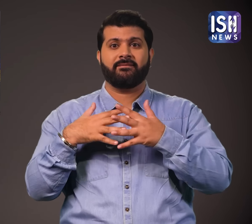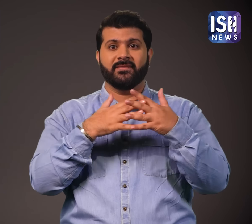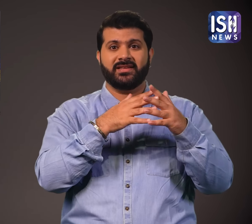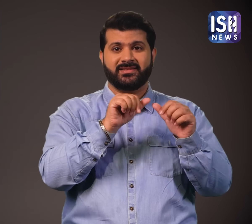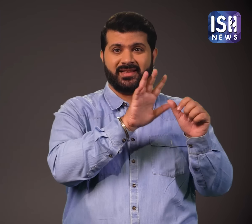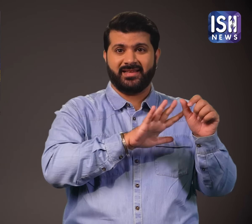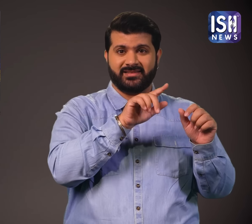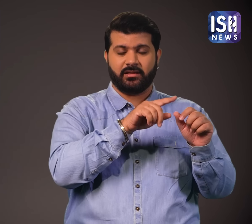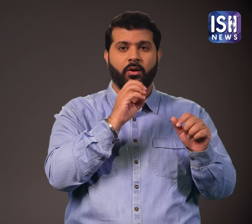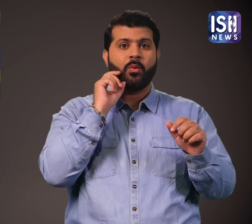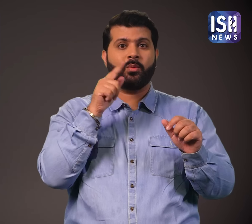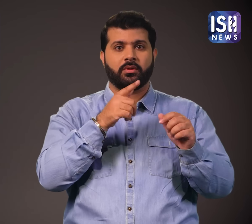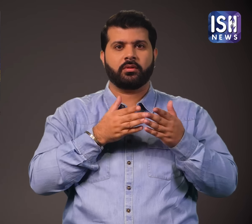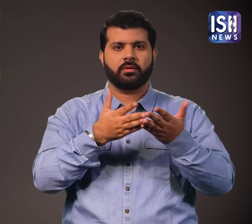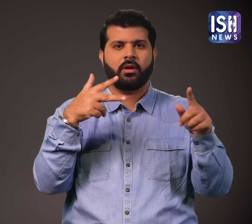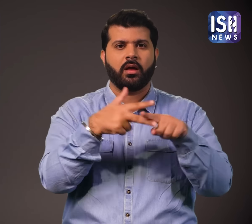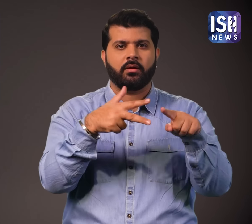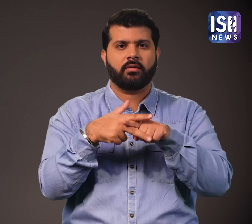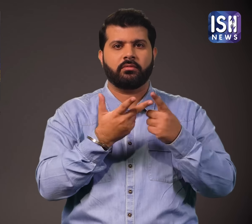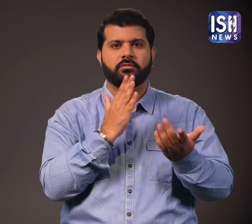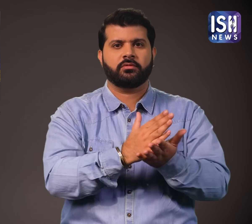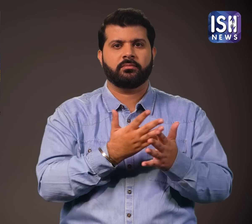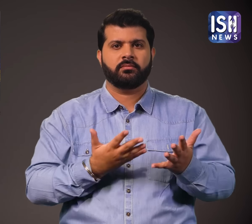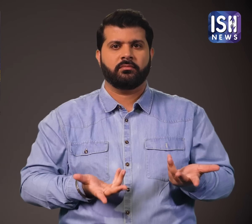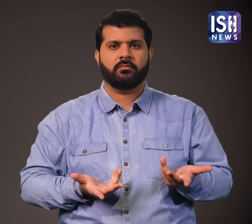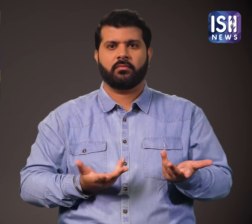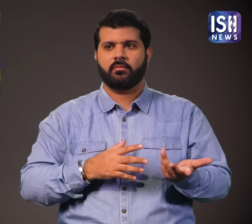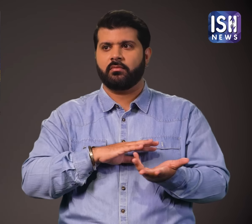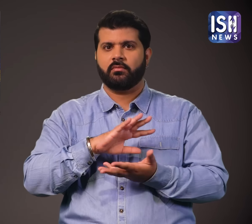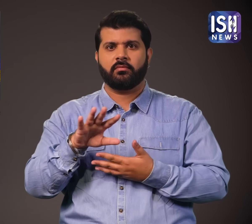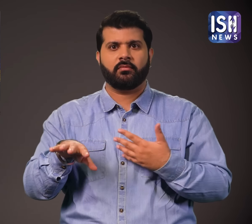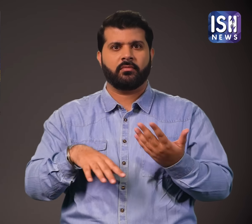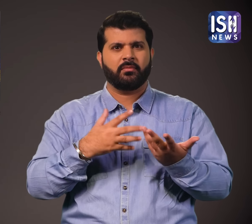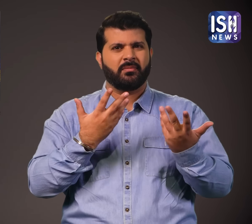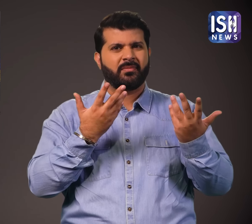In West Asia, oil routes have become unstable due to the conflict.